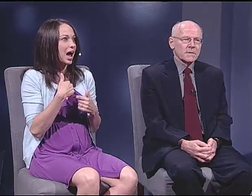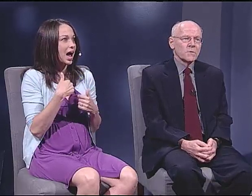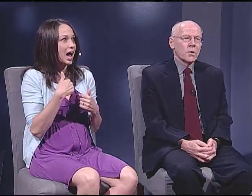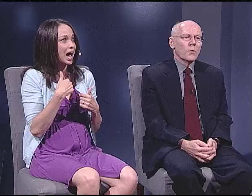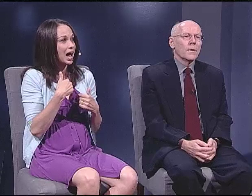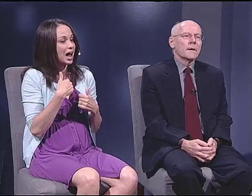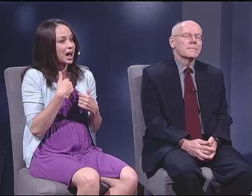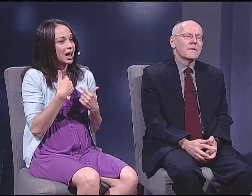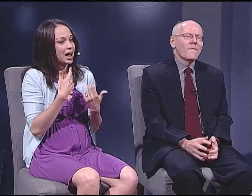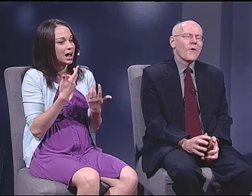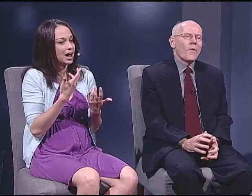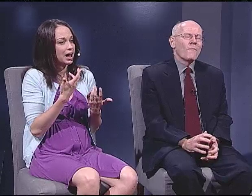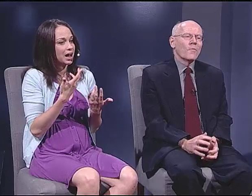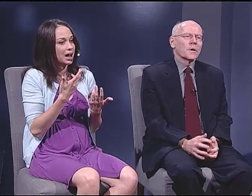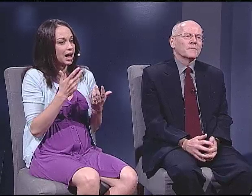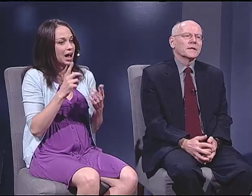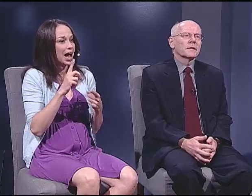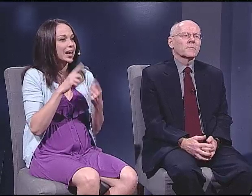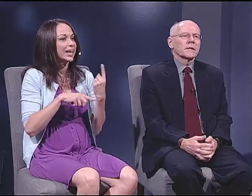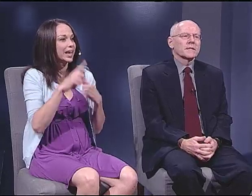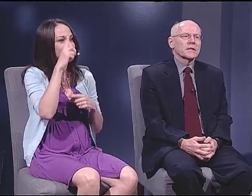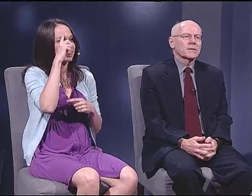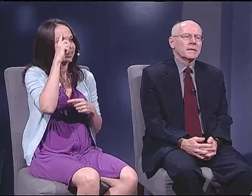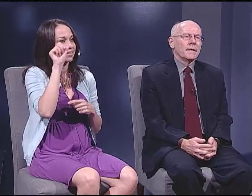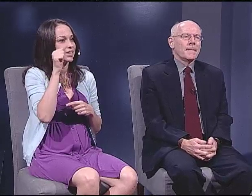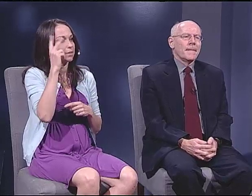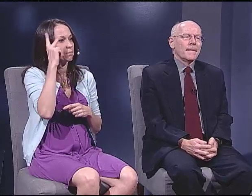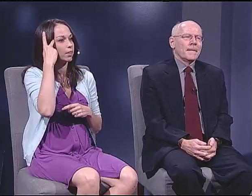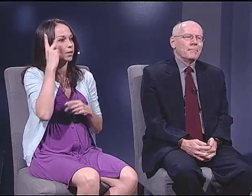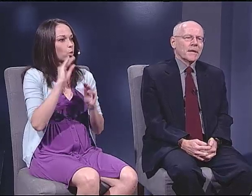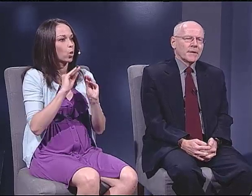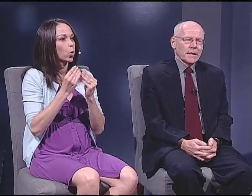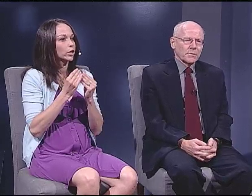of no form of political organization better able